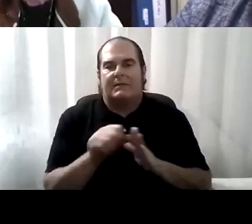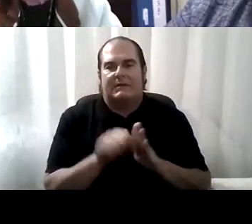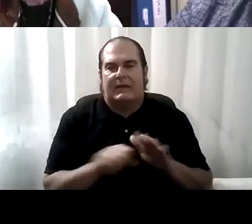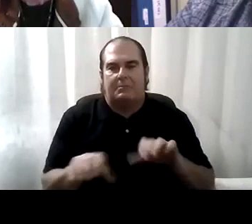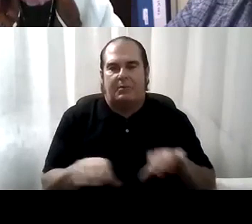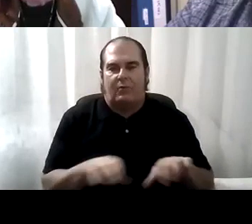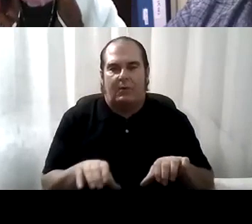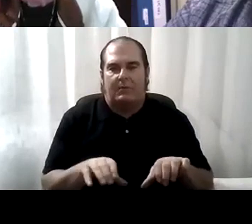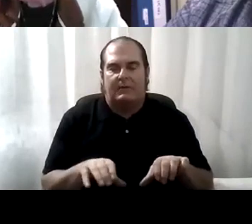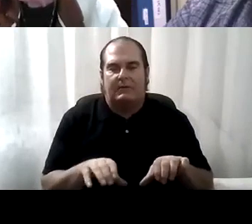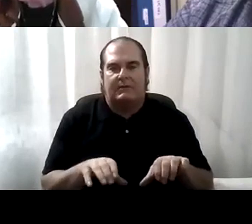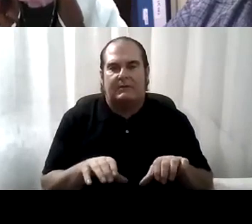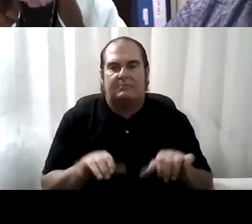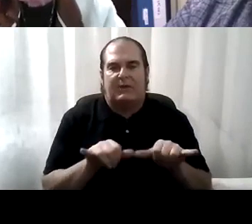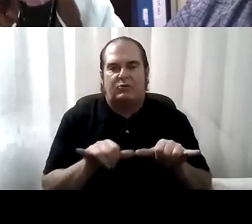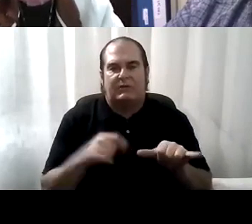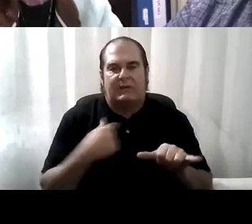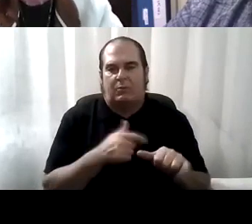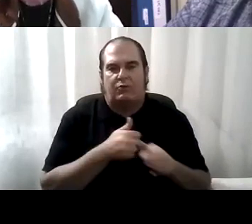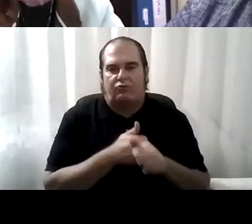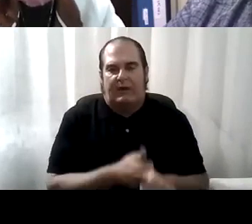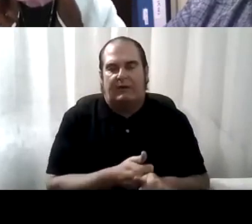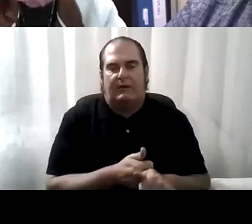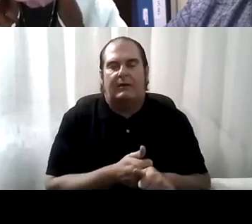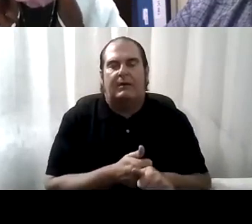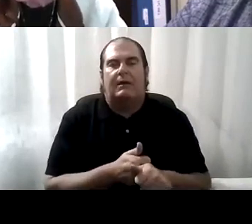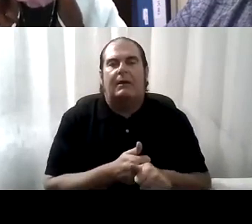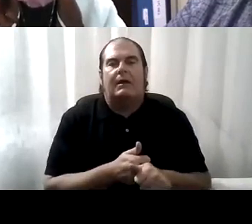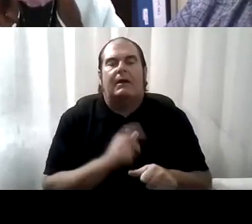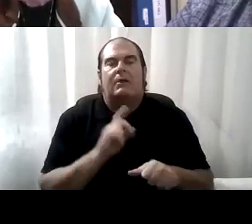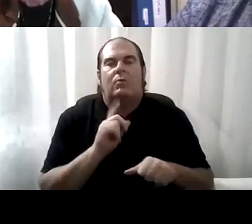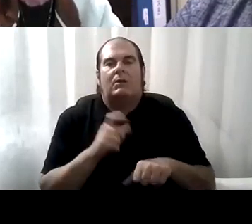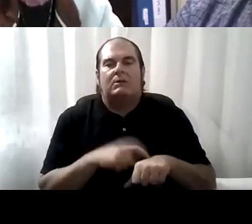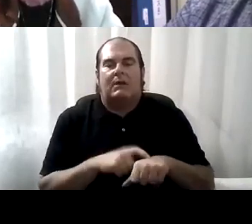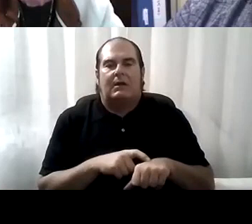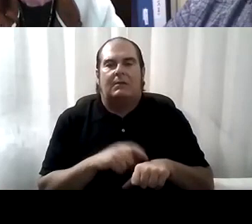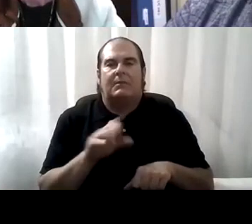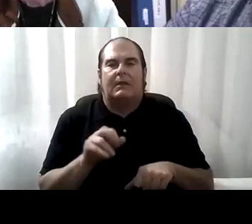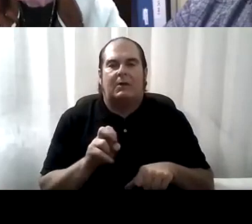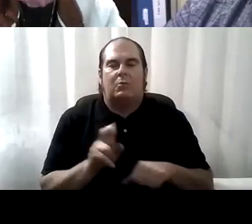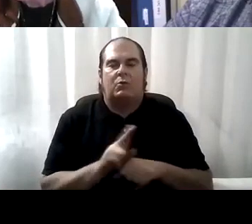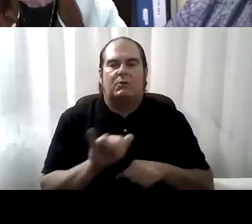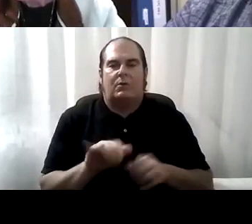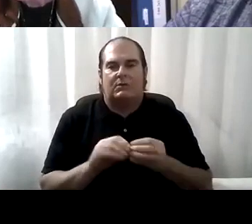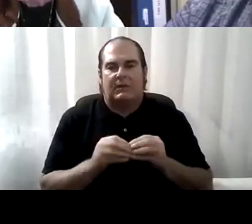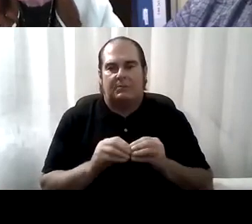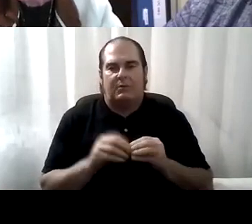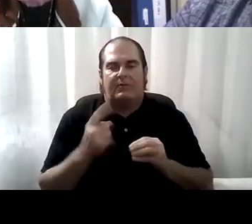being tracked on. But in more real time care, we're using those numbers in care coordination.